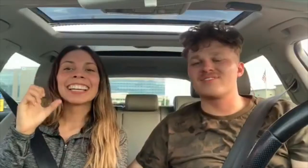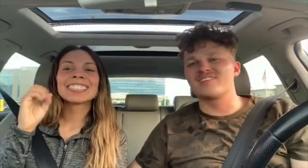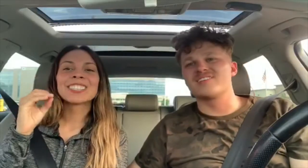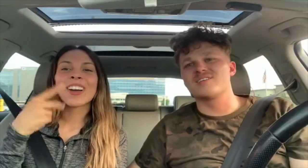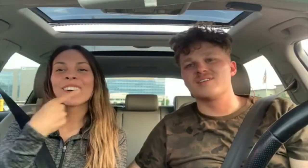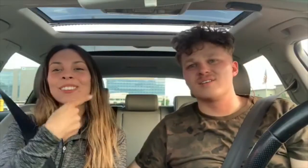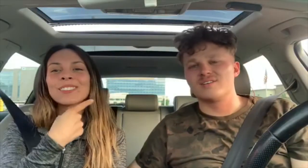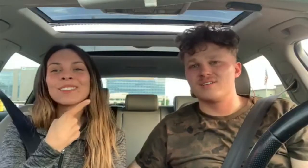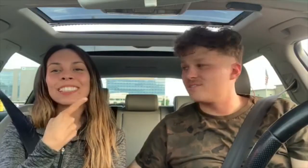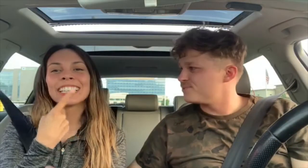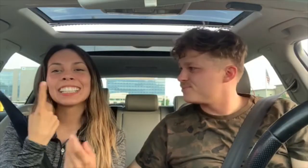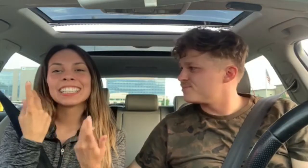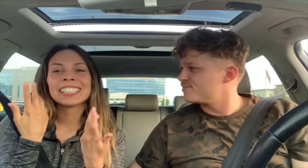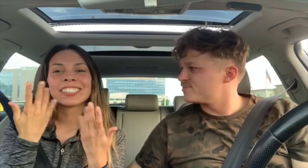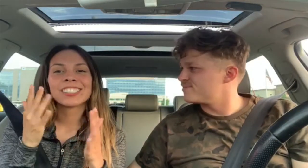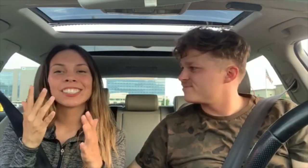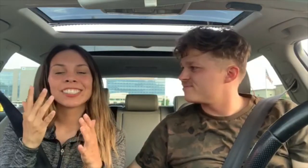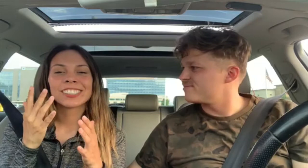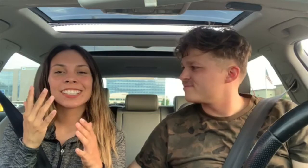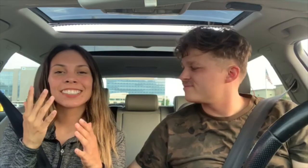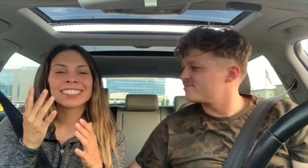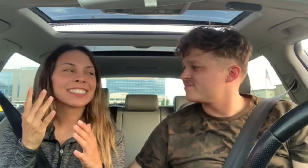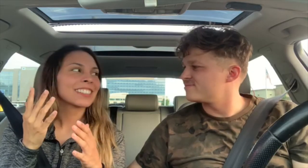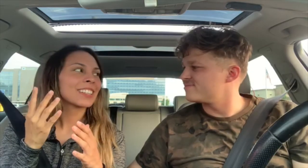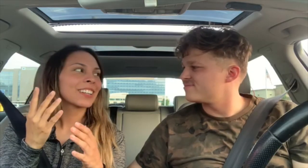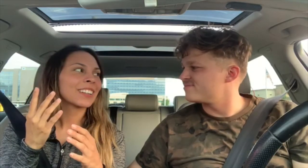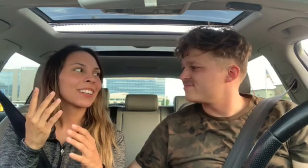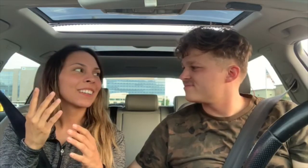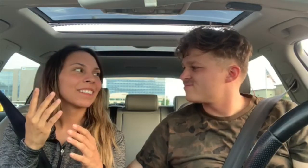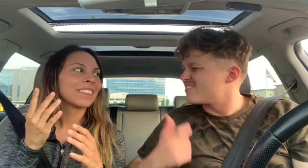R: Ok! So we just.... finished....